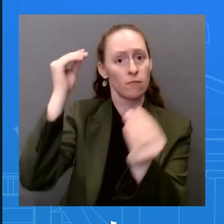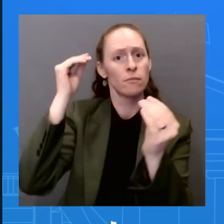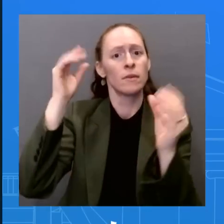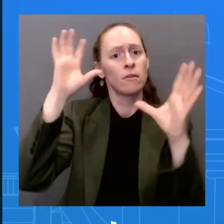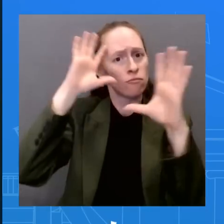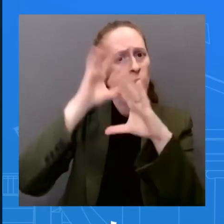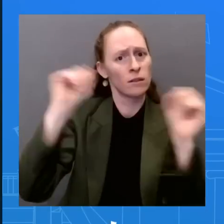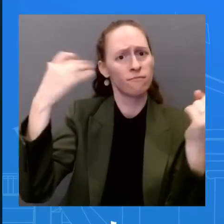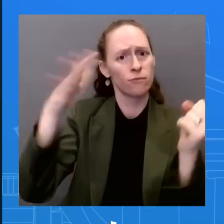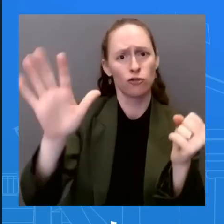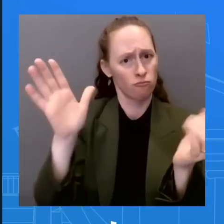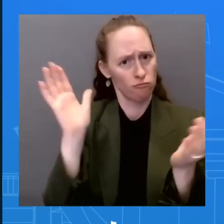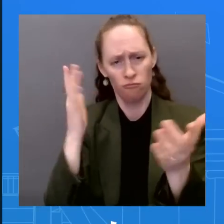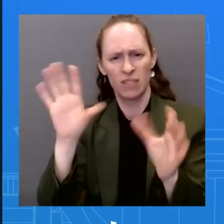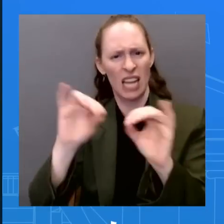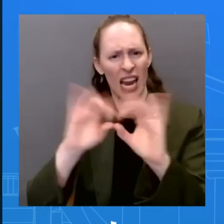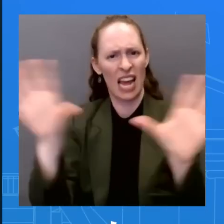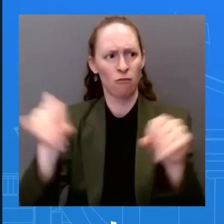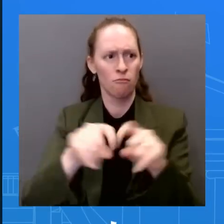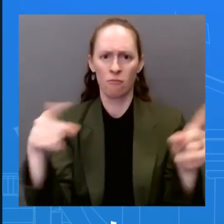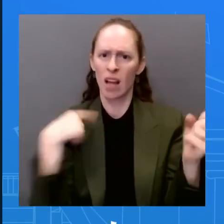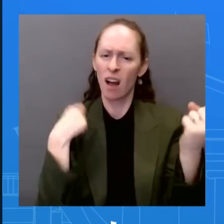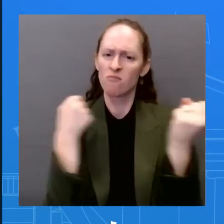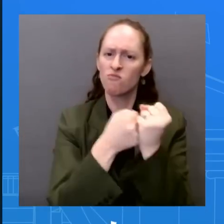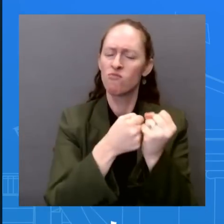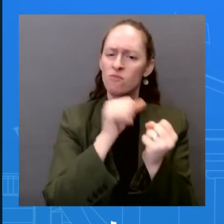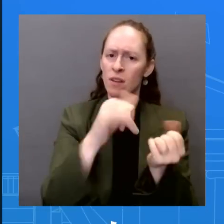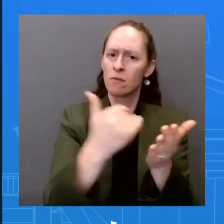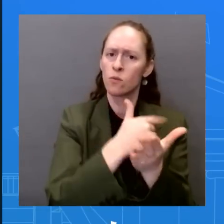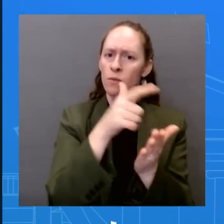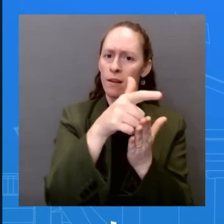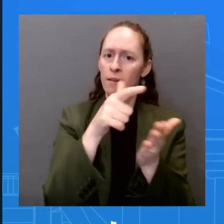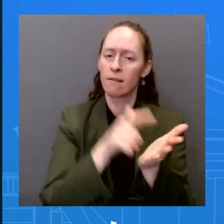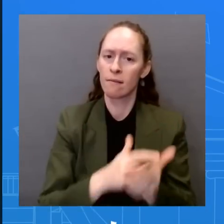And I just want to add: The President was one of the first leaders, after the Dobbs decision leaked,